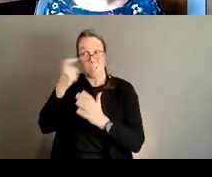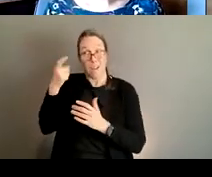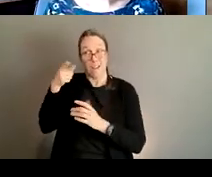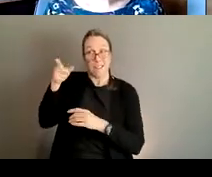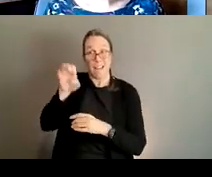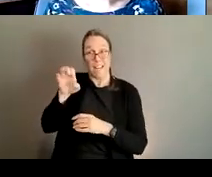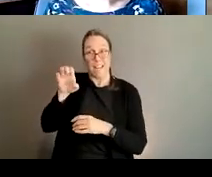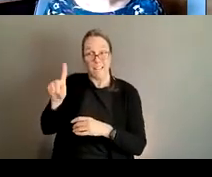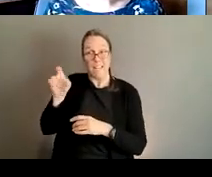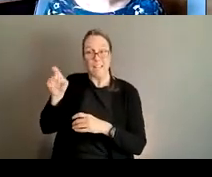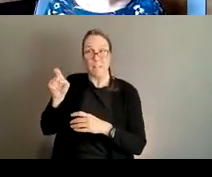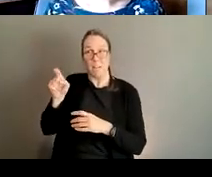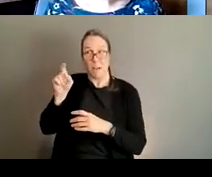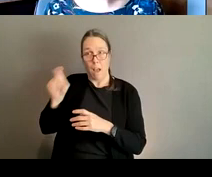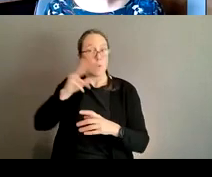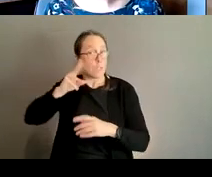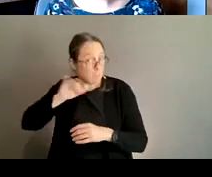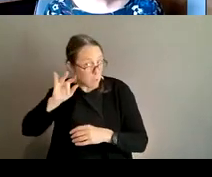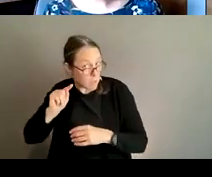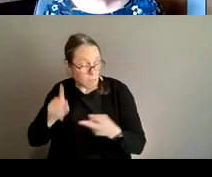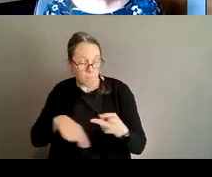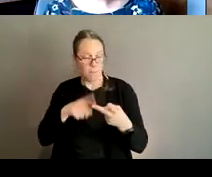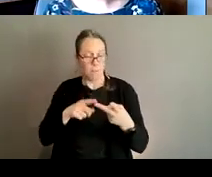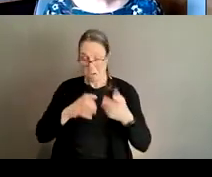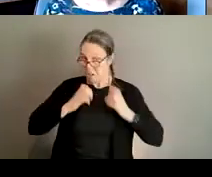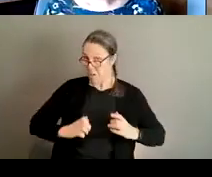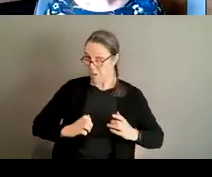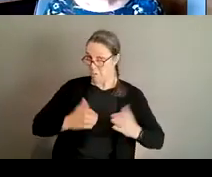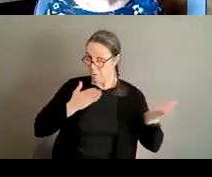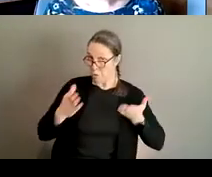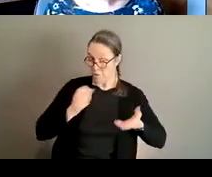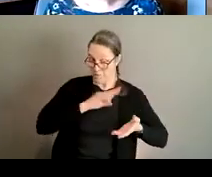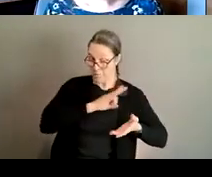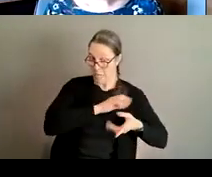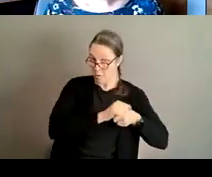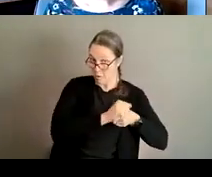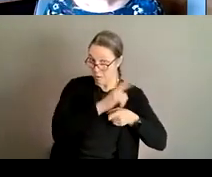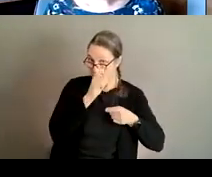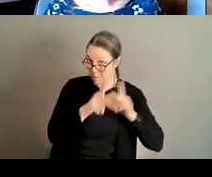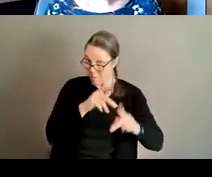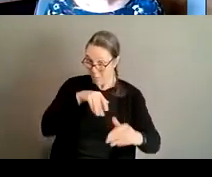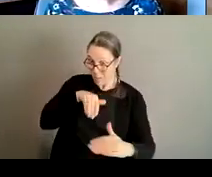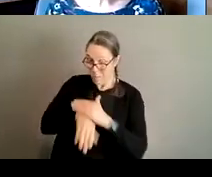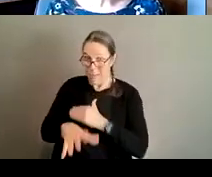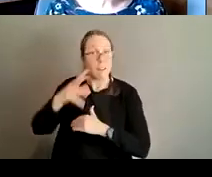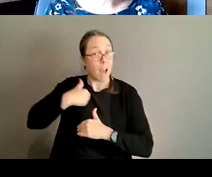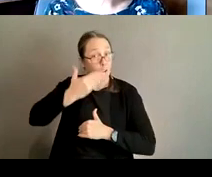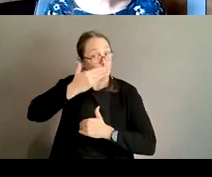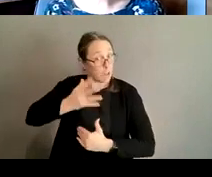Is it the customer service and staff training, because folks coming in had a good experience? Is it intersectionality